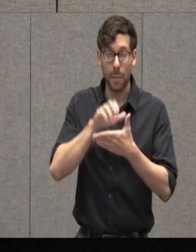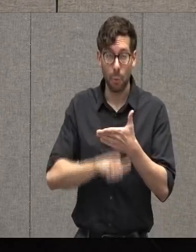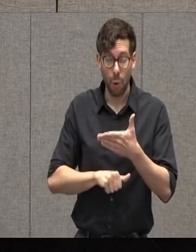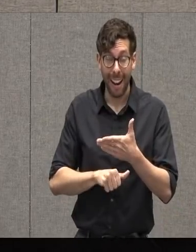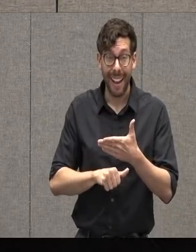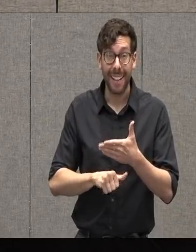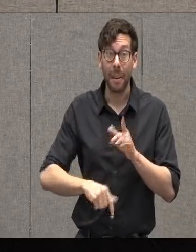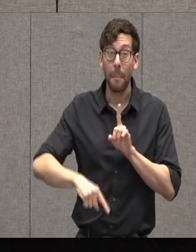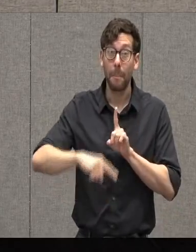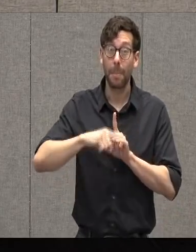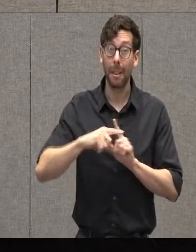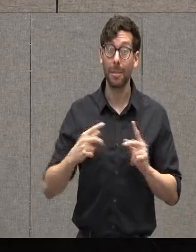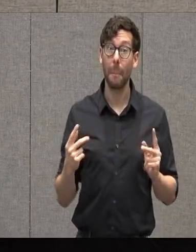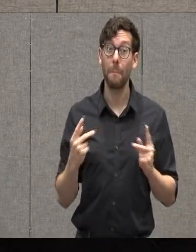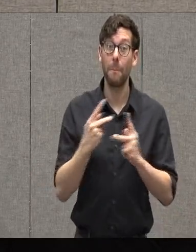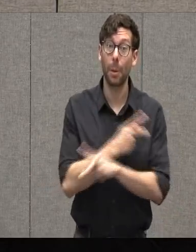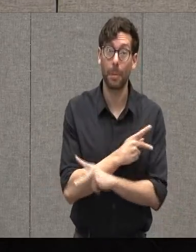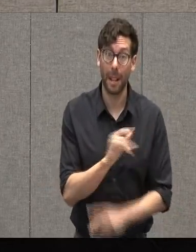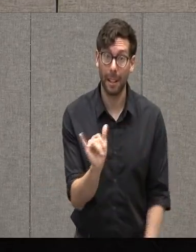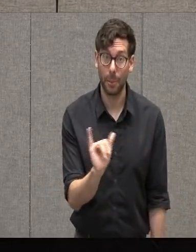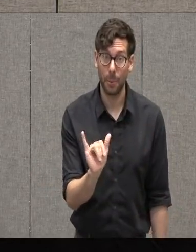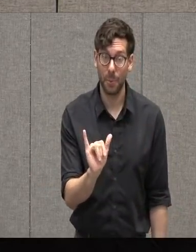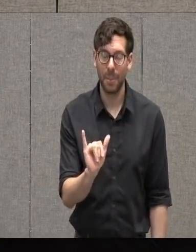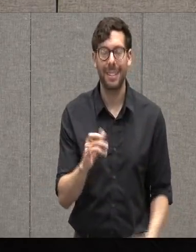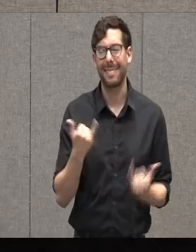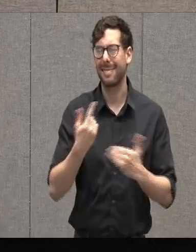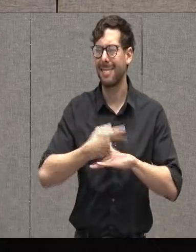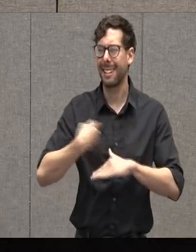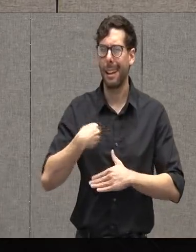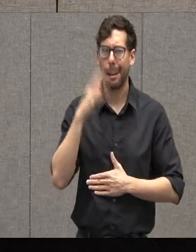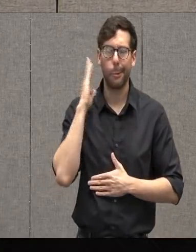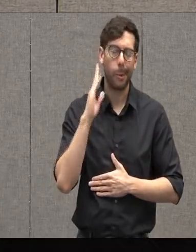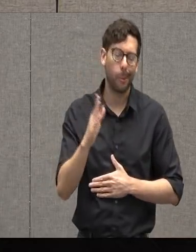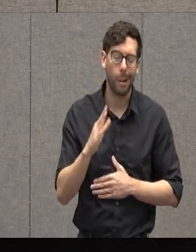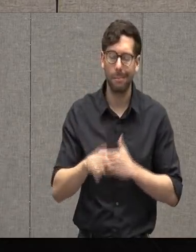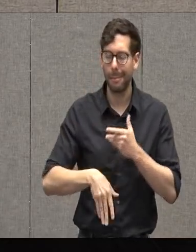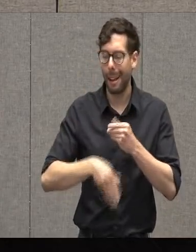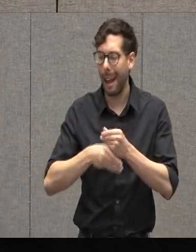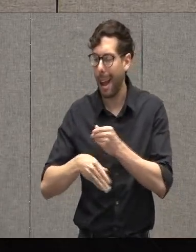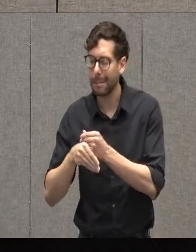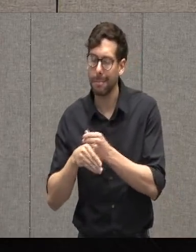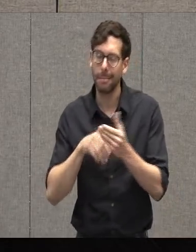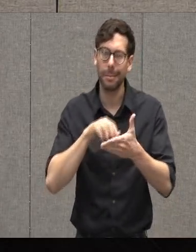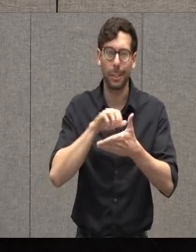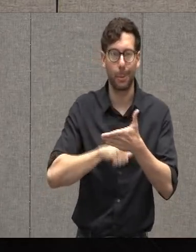Whoa. Today we're just gonna start with adding and maybe some subtracting. Sounds fun. All right.